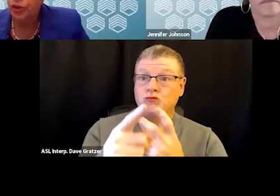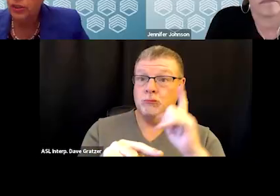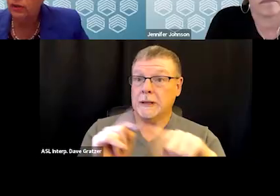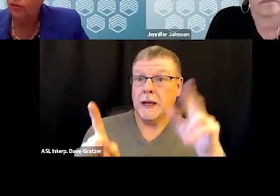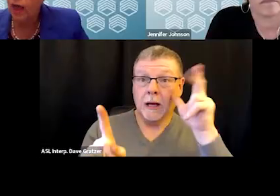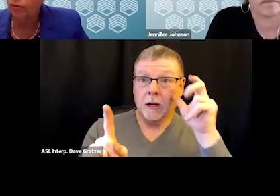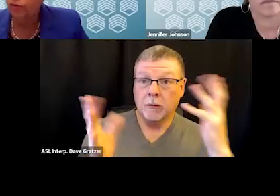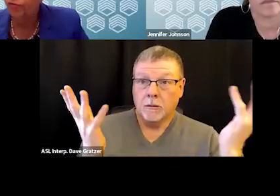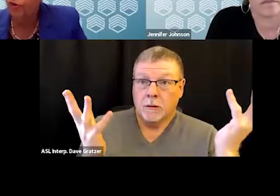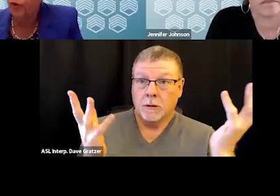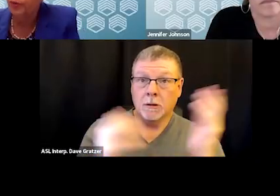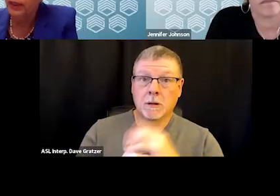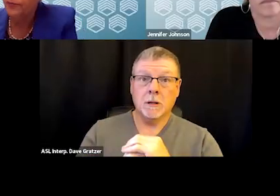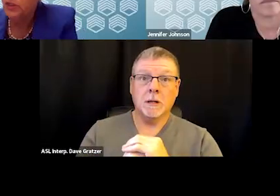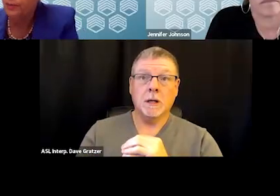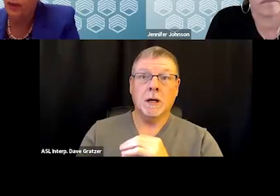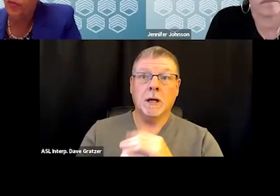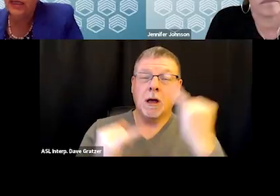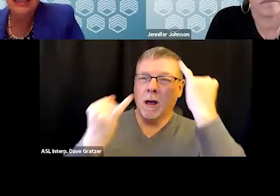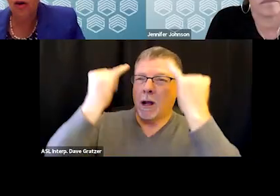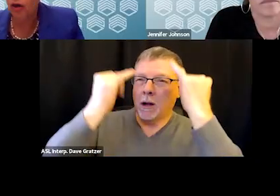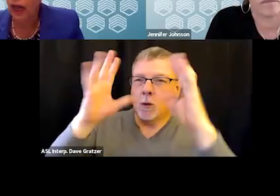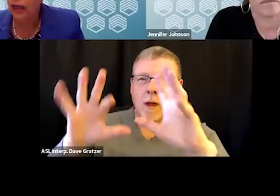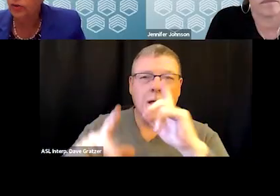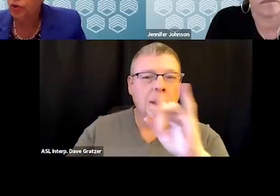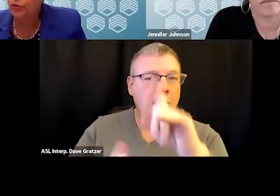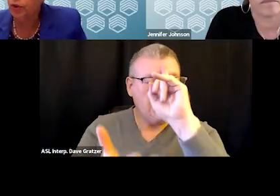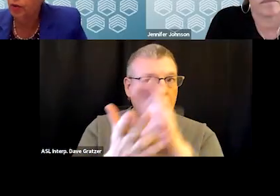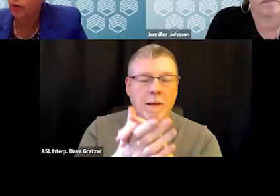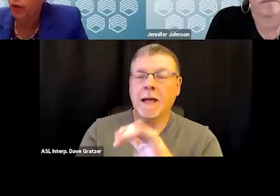Delusions involve firm beliefs about things that are not true.